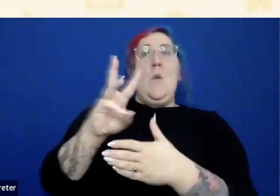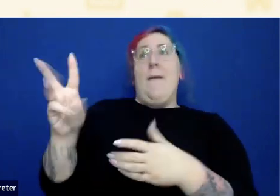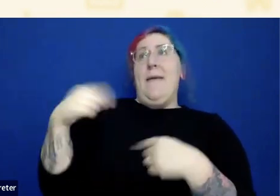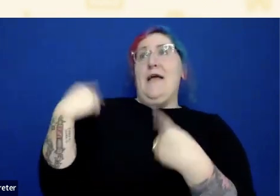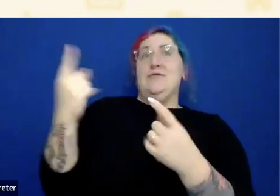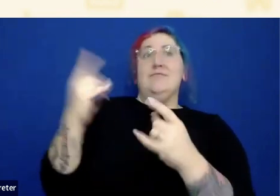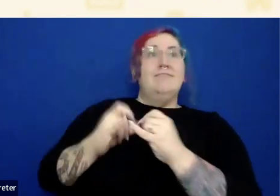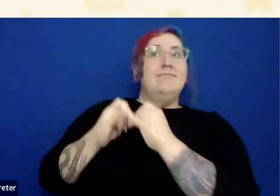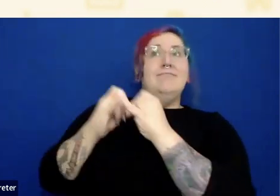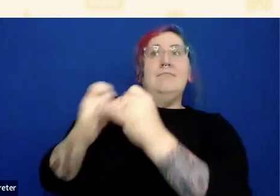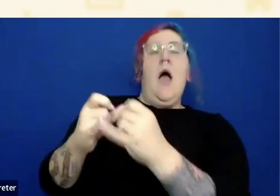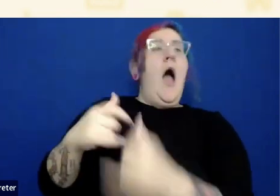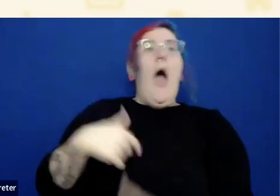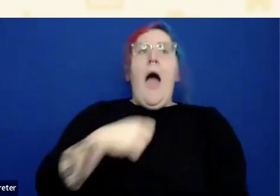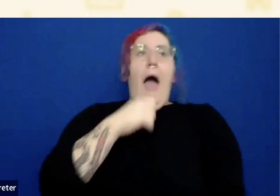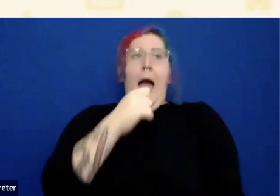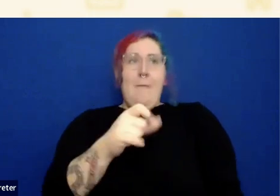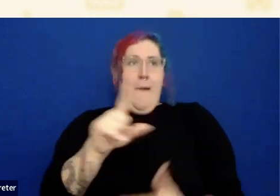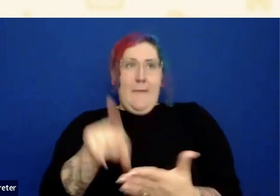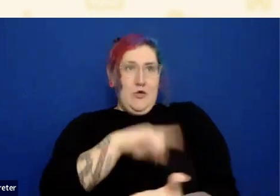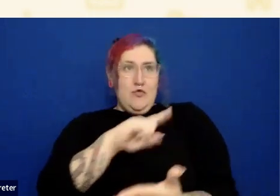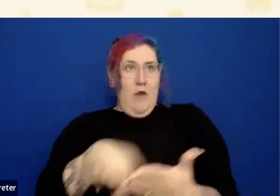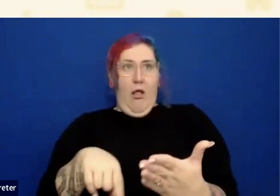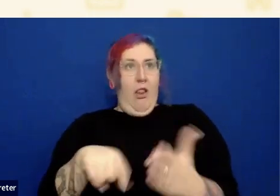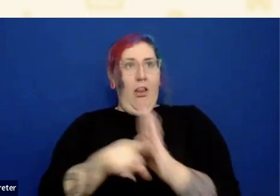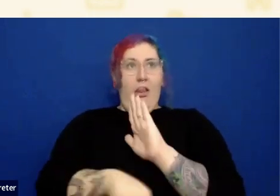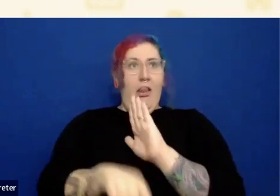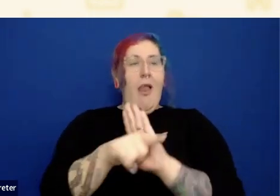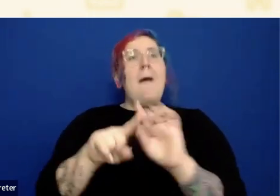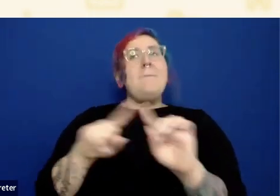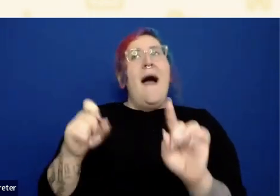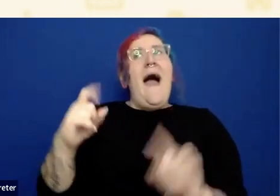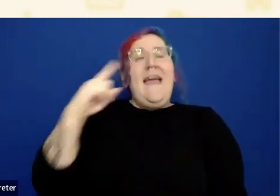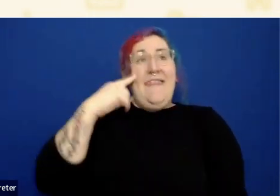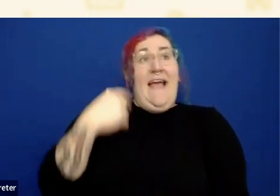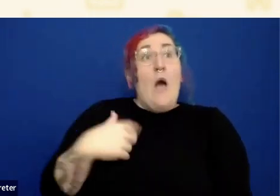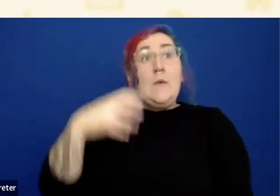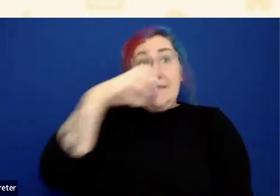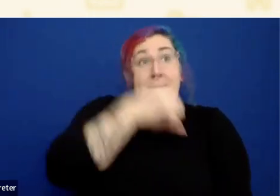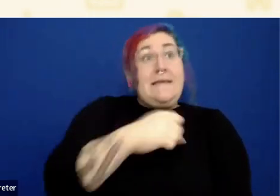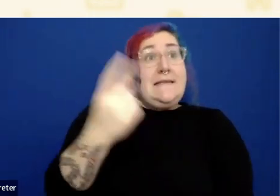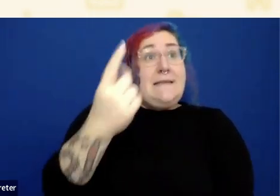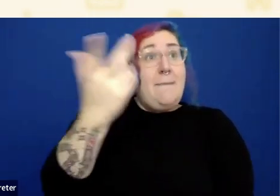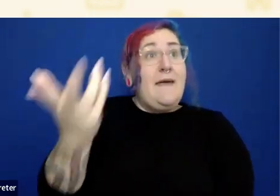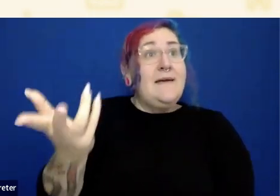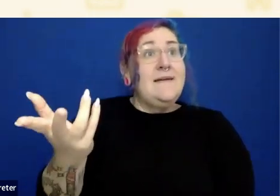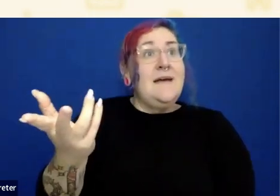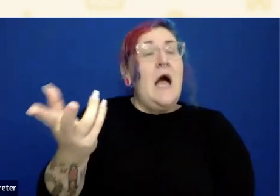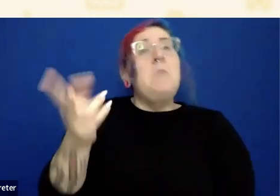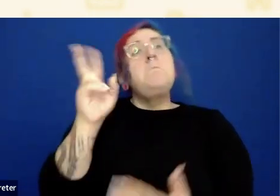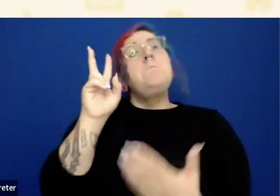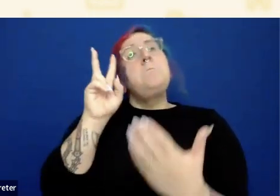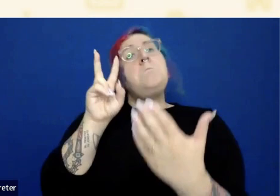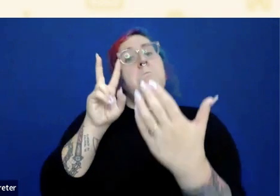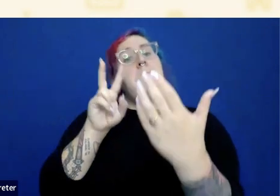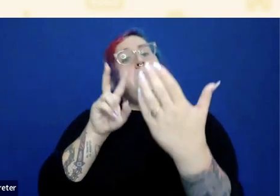And I'm not being critical. I'm just saying, like, there's something I was missing there. Because I looked at it and I went, This is nice. It's all, like,